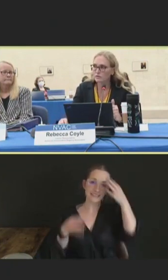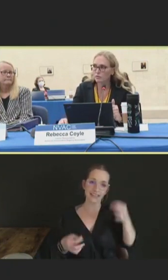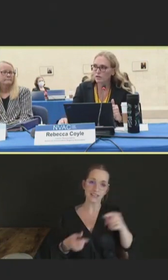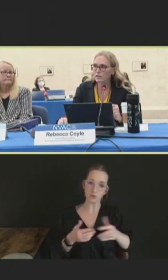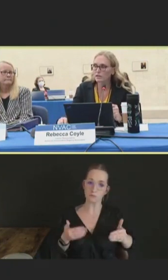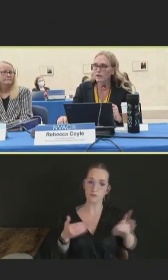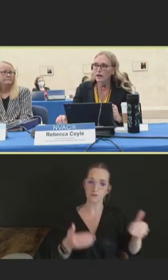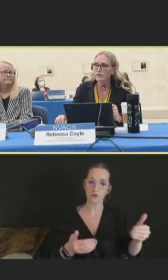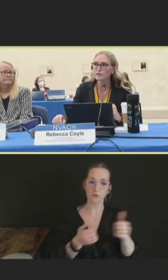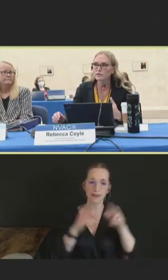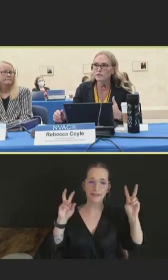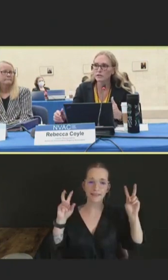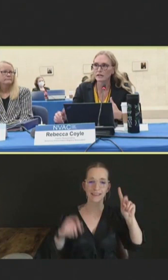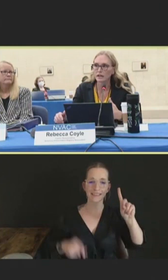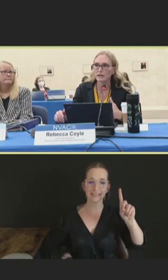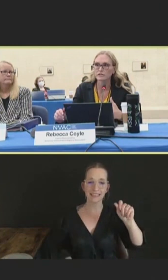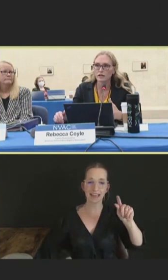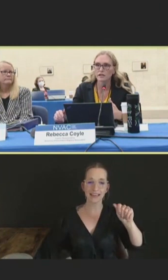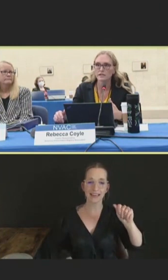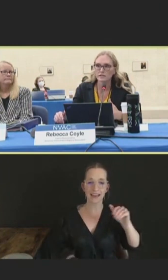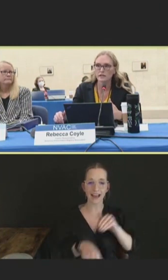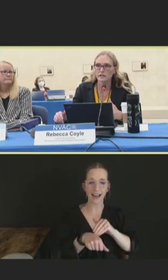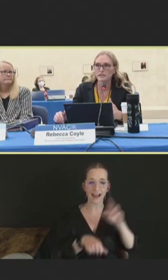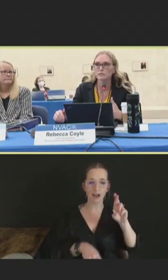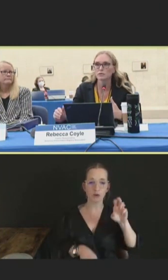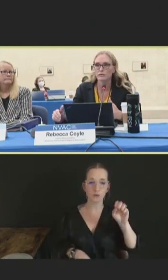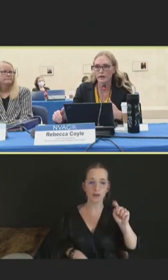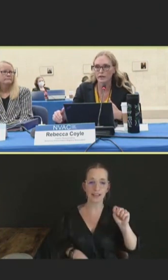project that we have. So, this is looking at data that's already existing in a system to evaluate